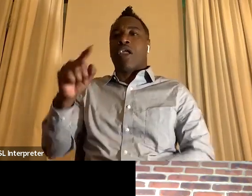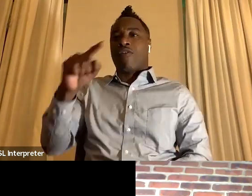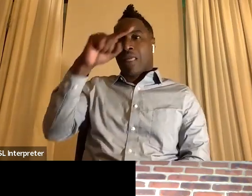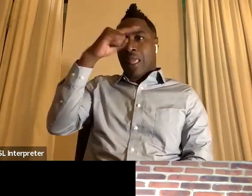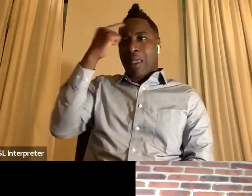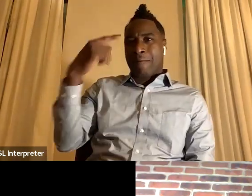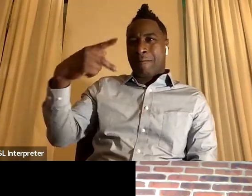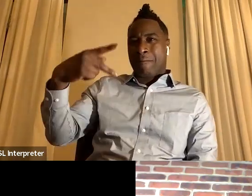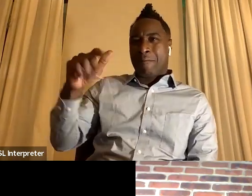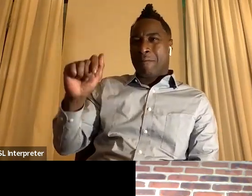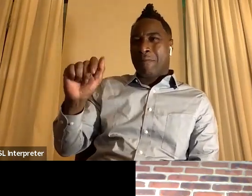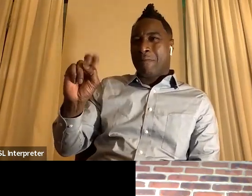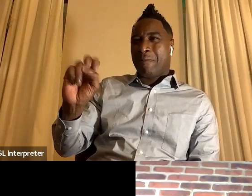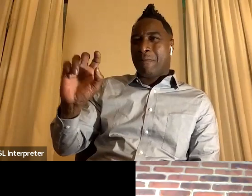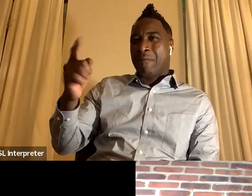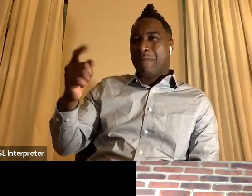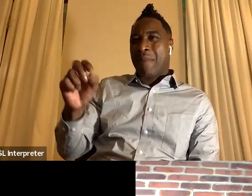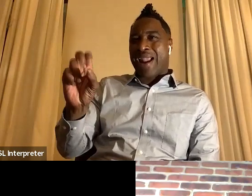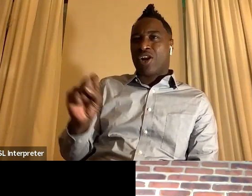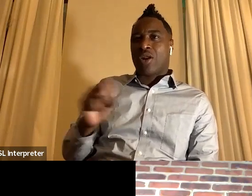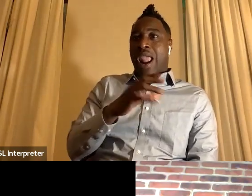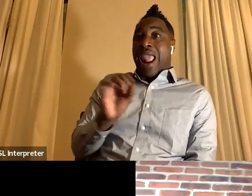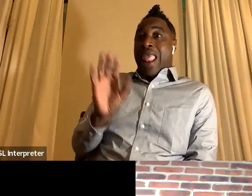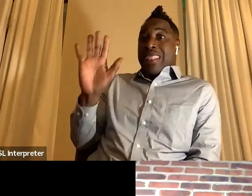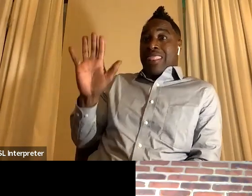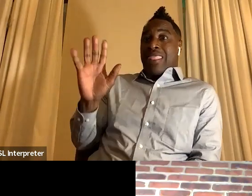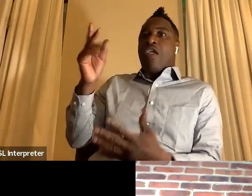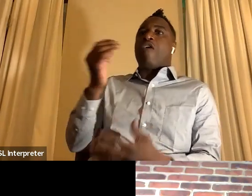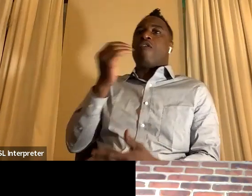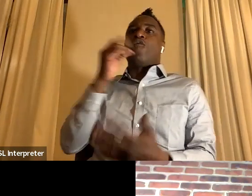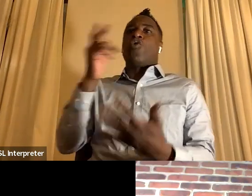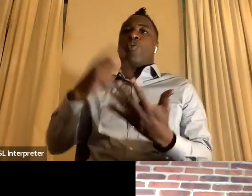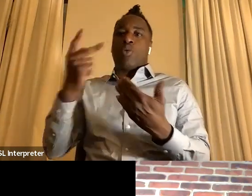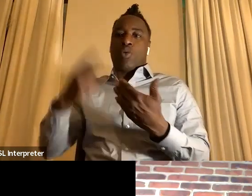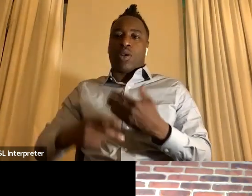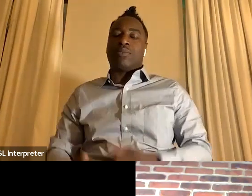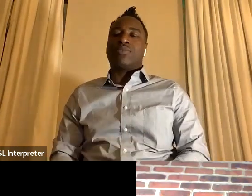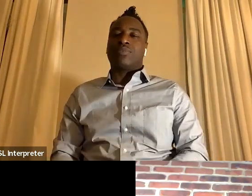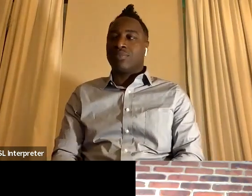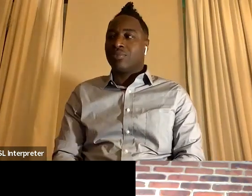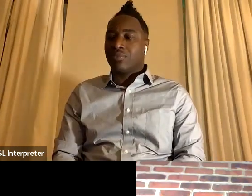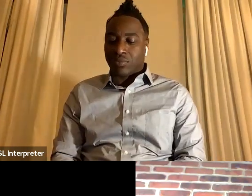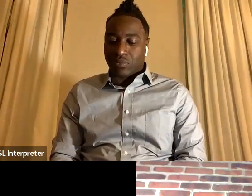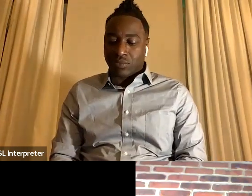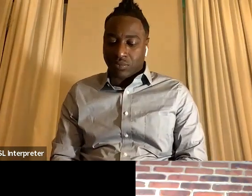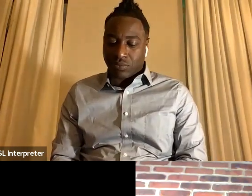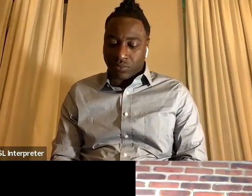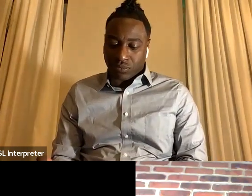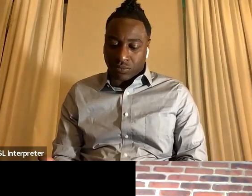So that's what I want people to think about. Oh, go ahead.